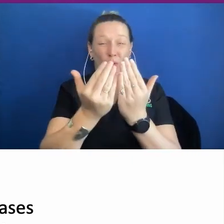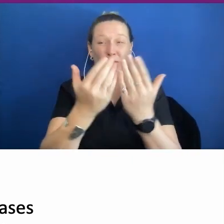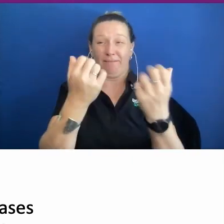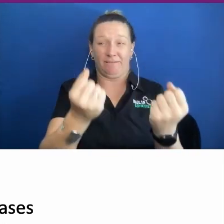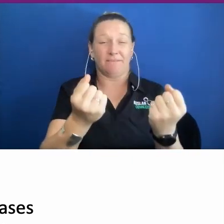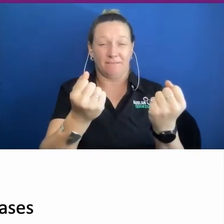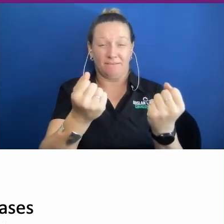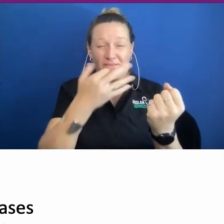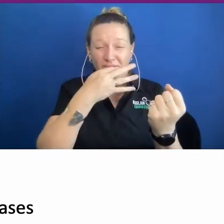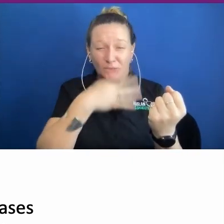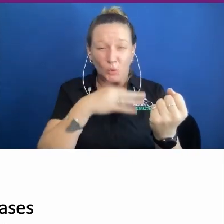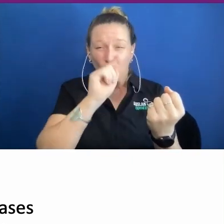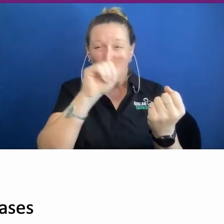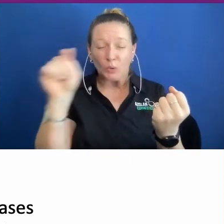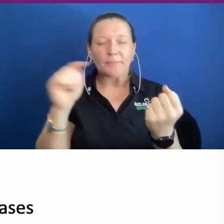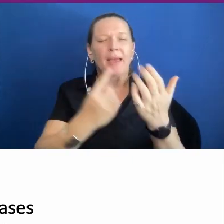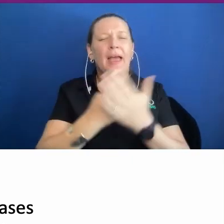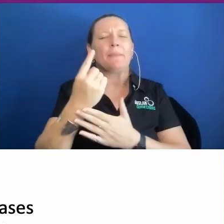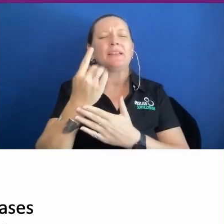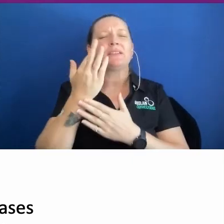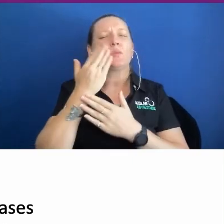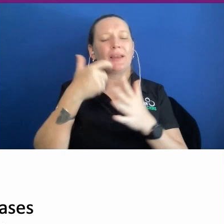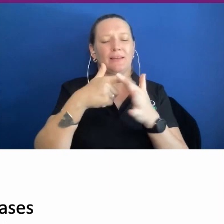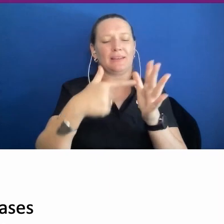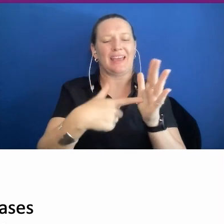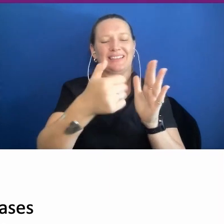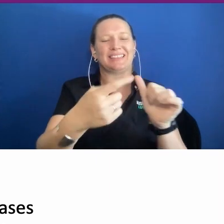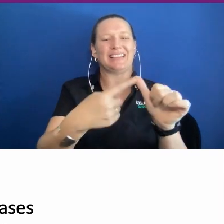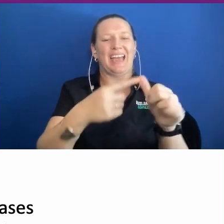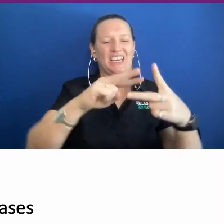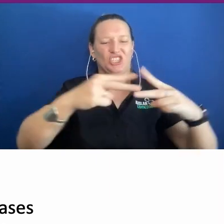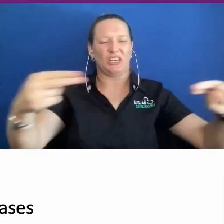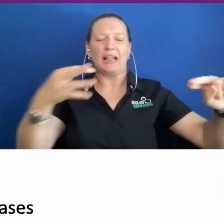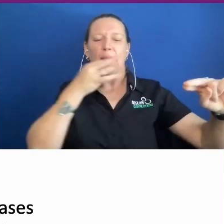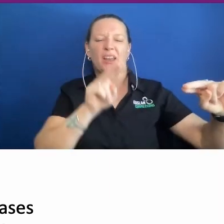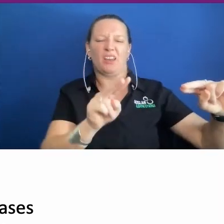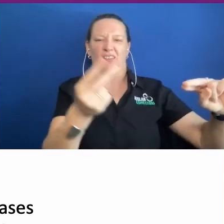like a spelling mistake to the KAT6A gene, meaning that the gene loses or alters its usual function.